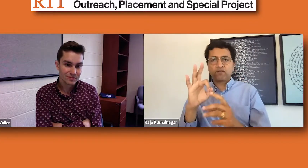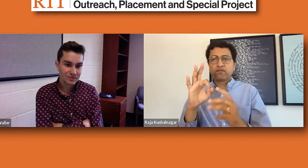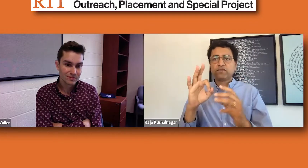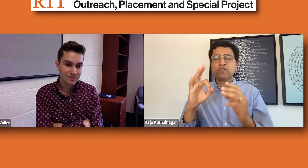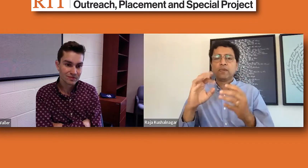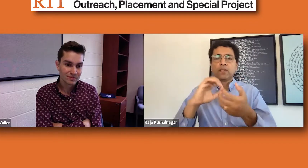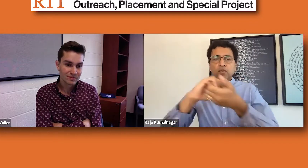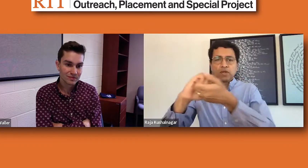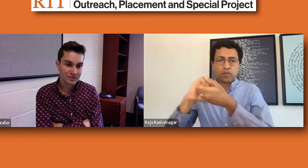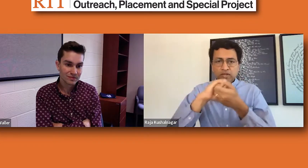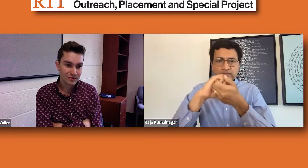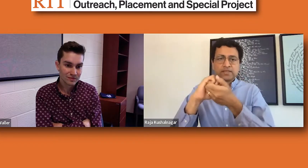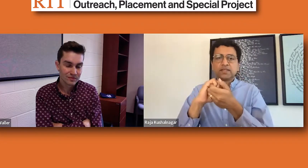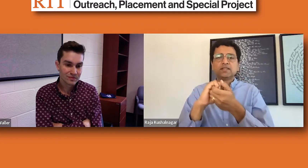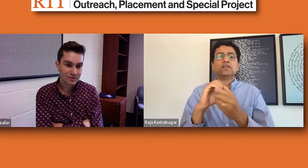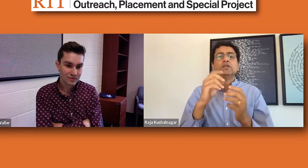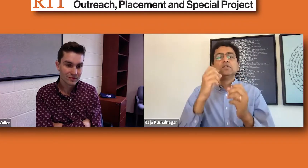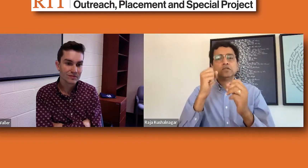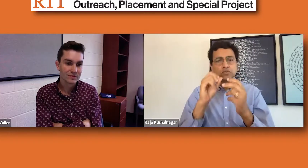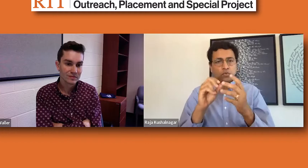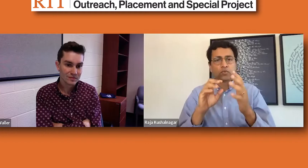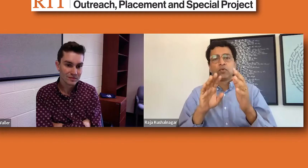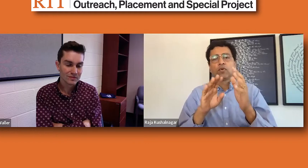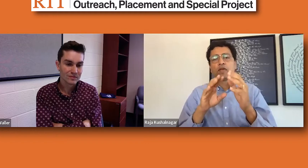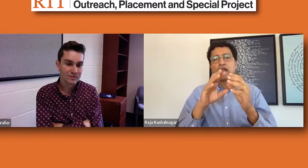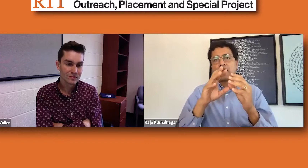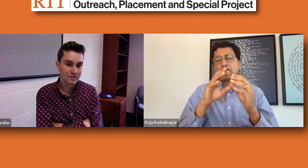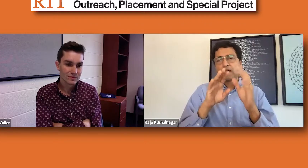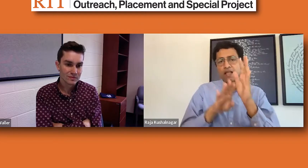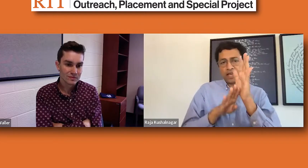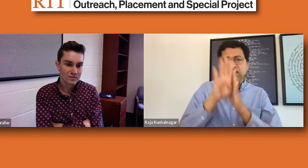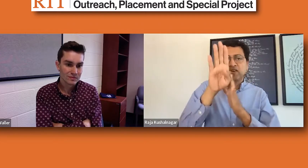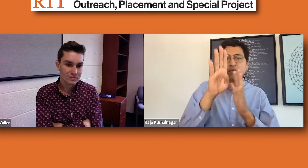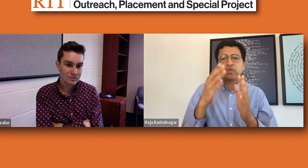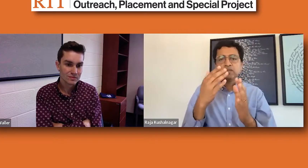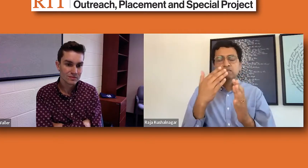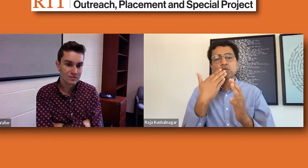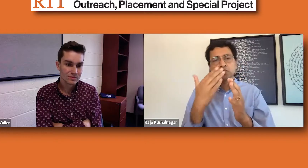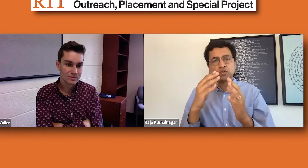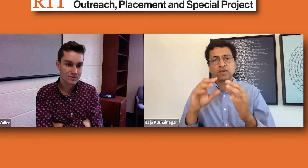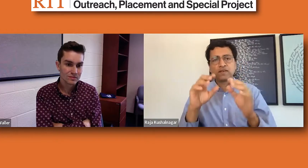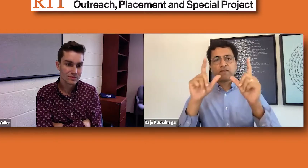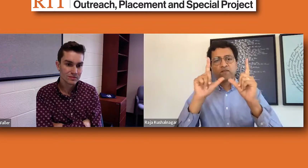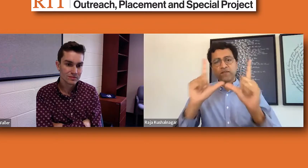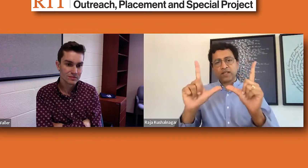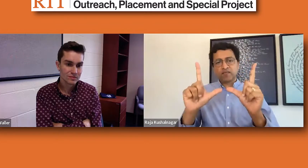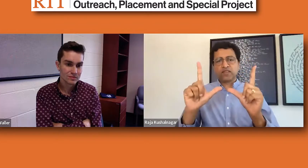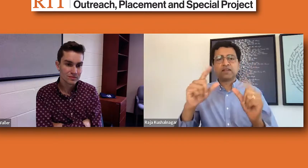because it already had a strong foundation of collaboration.